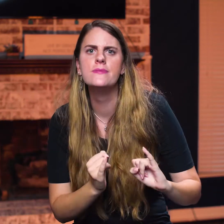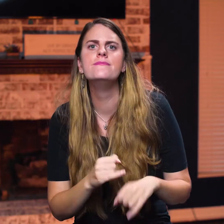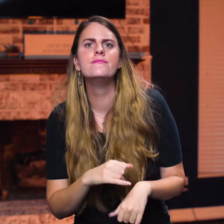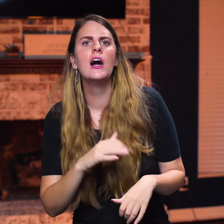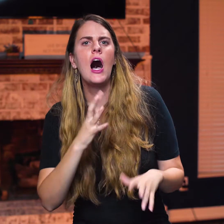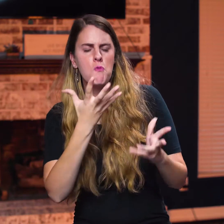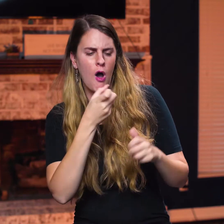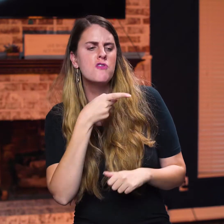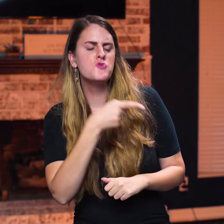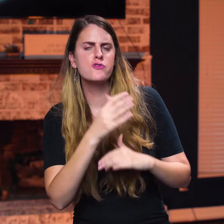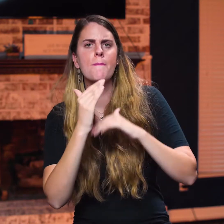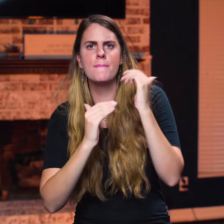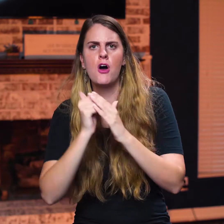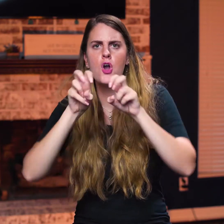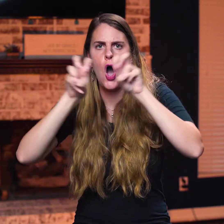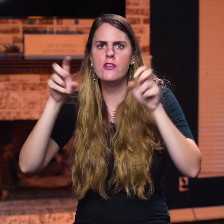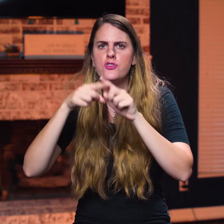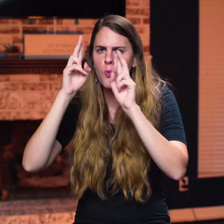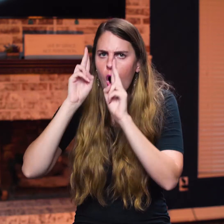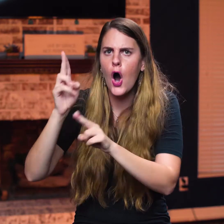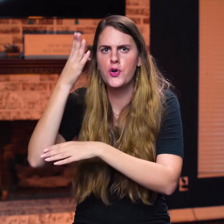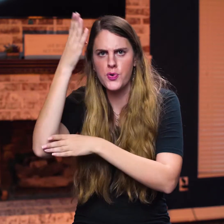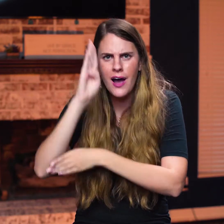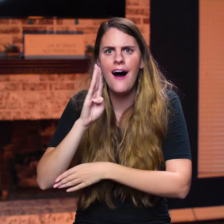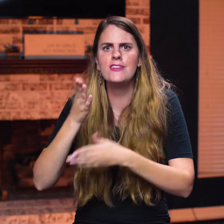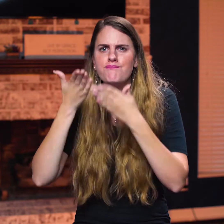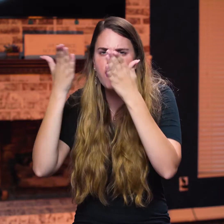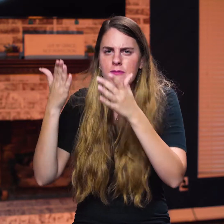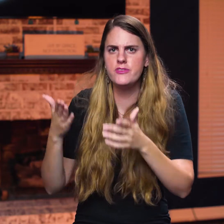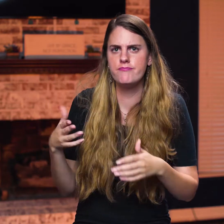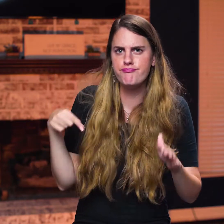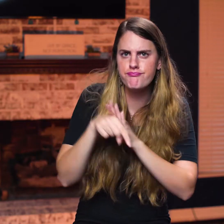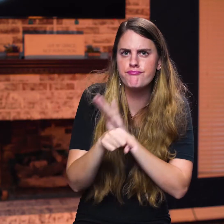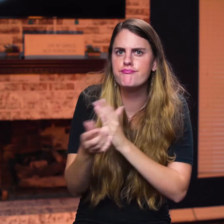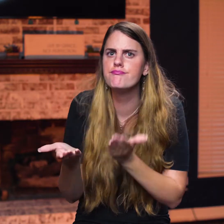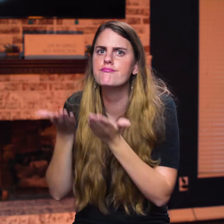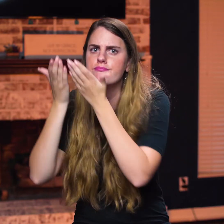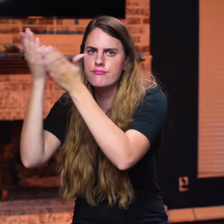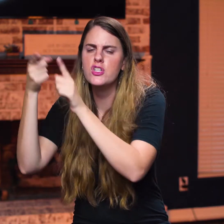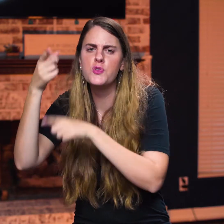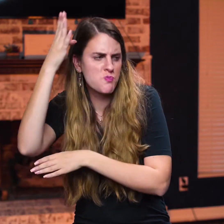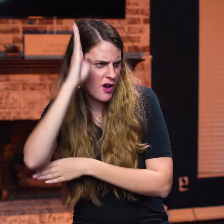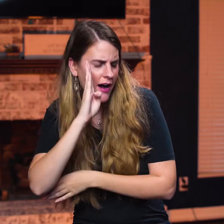and build an altar to God and offer a sacrifice to God.